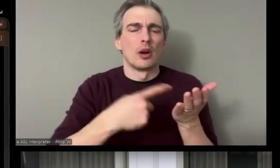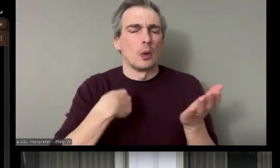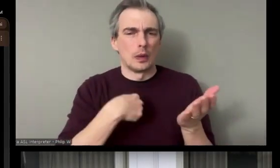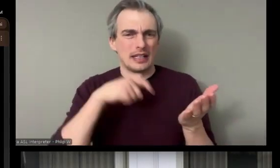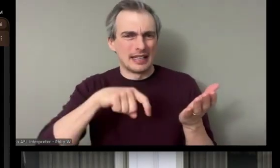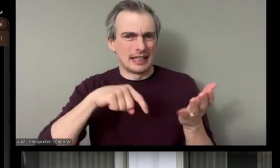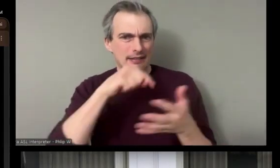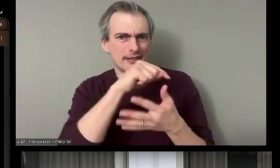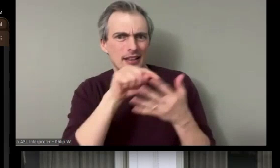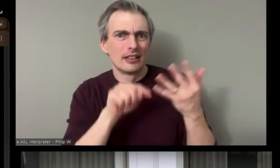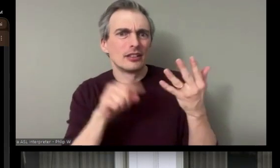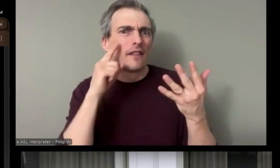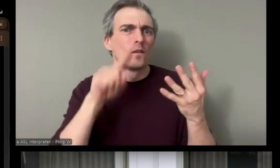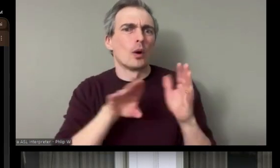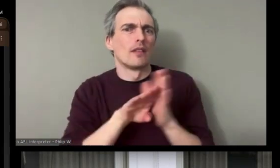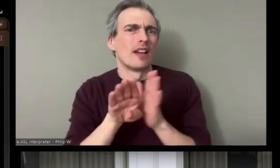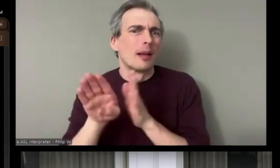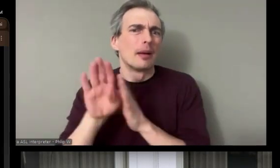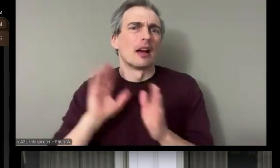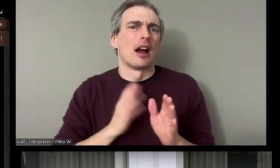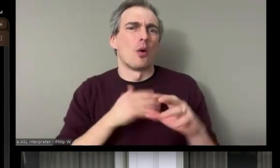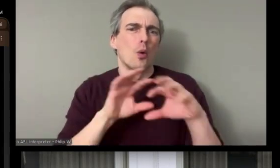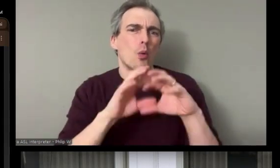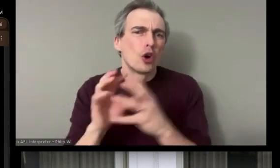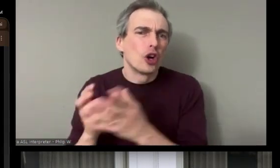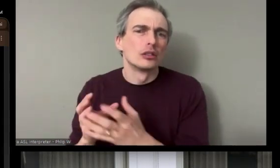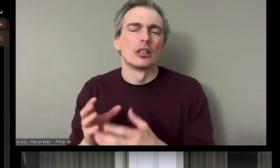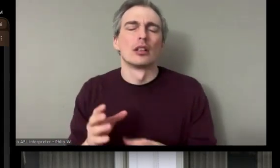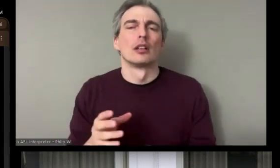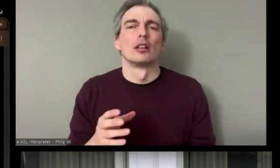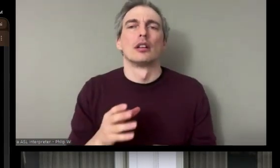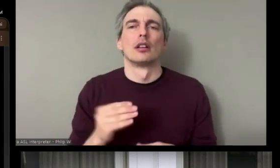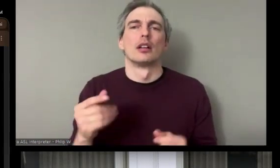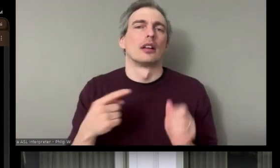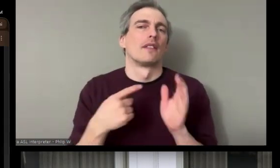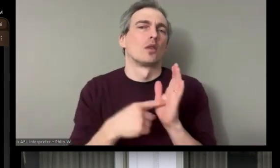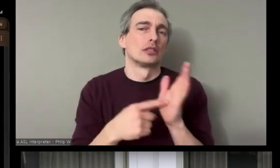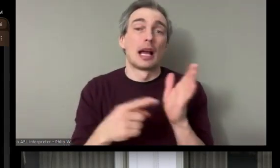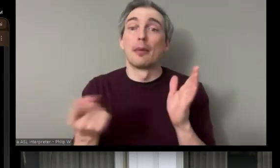And for example, the sound effect of the cat meowing or the dog barking -- you